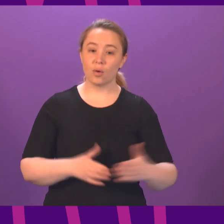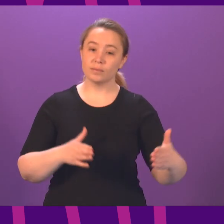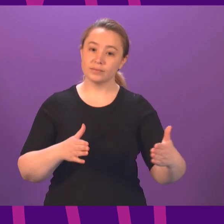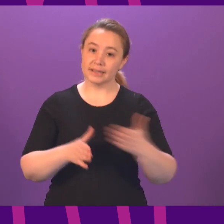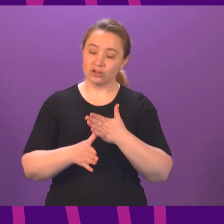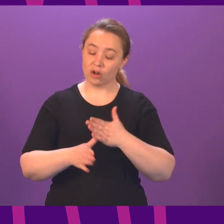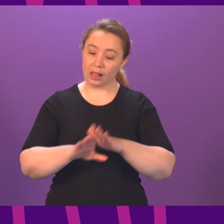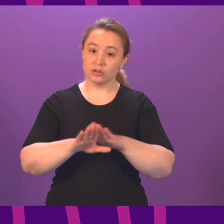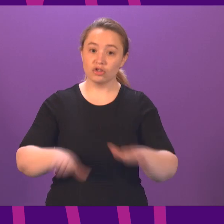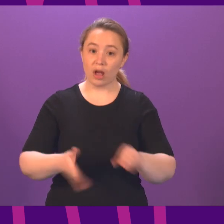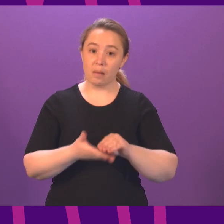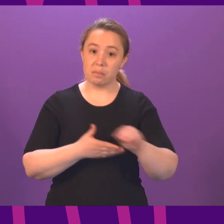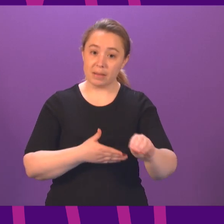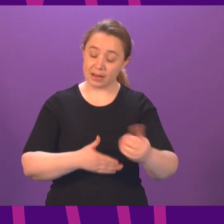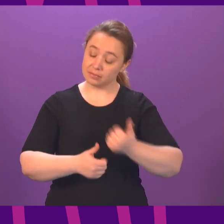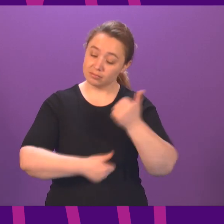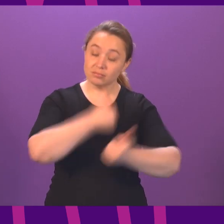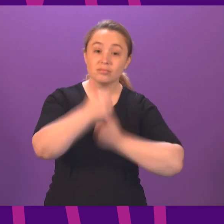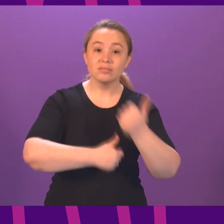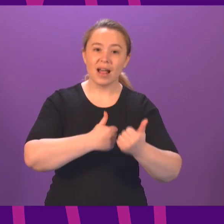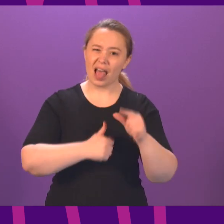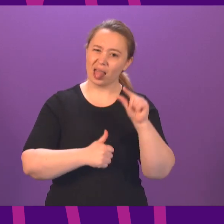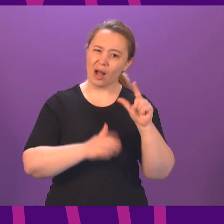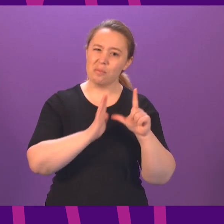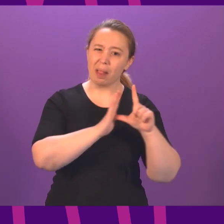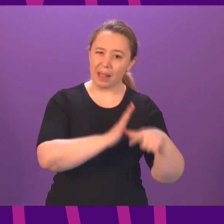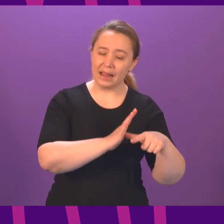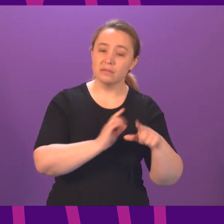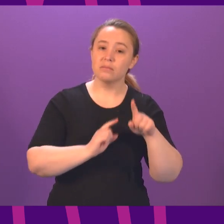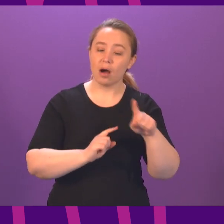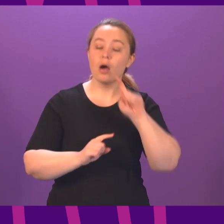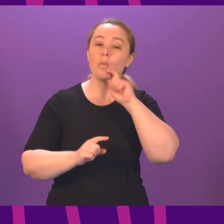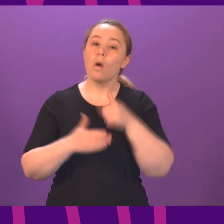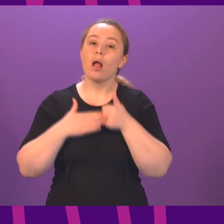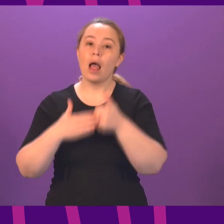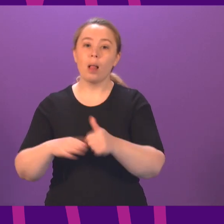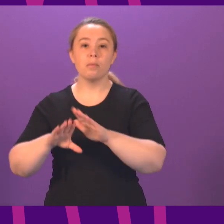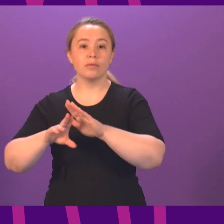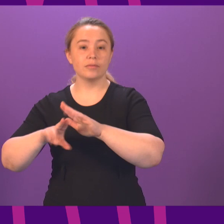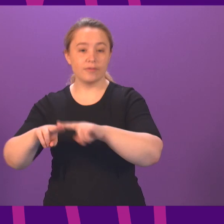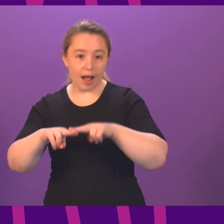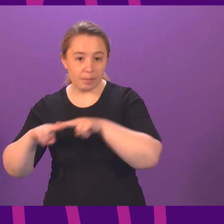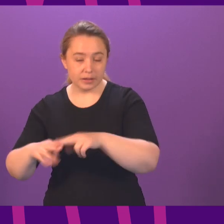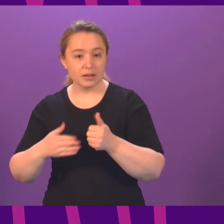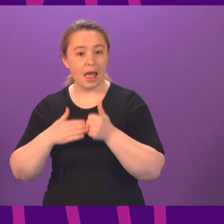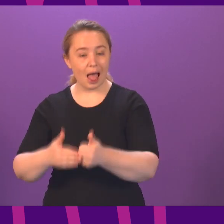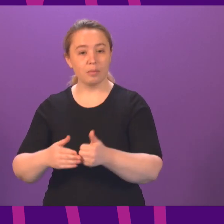make a difference to many families and help to tackle child poverty. However, given the